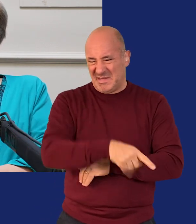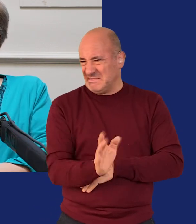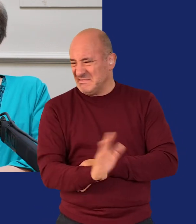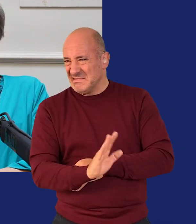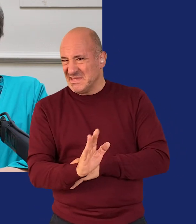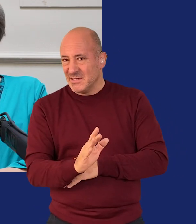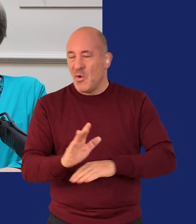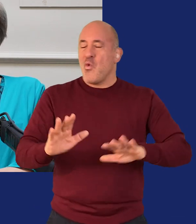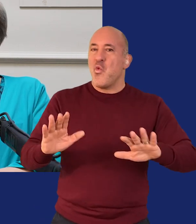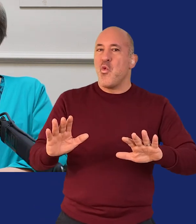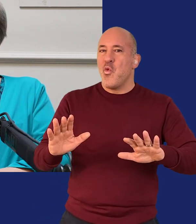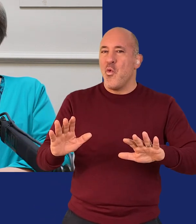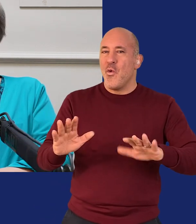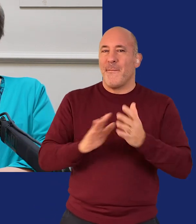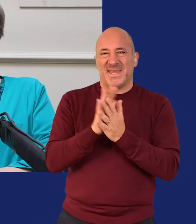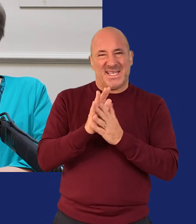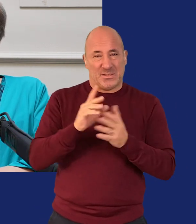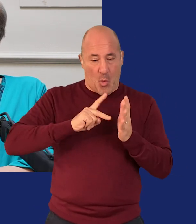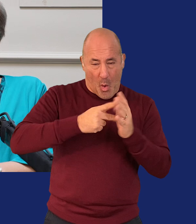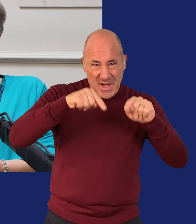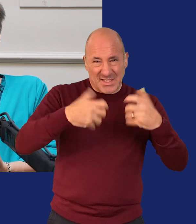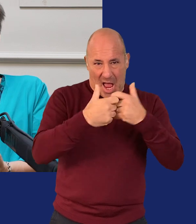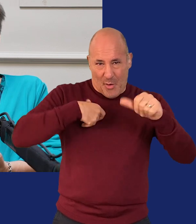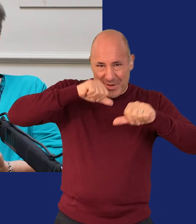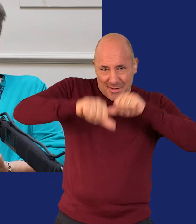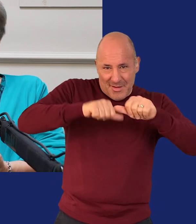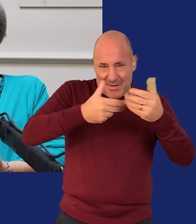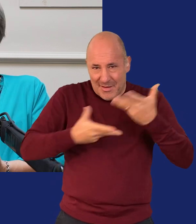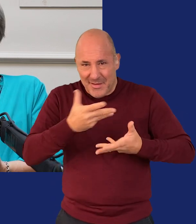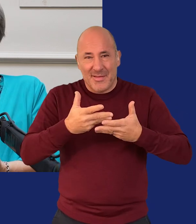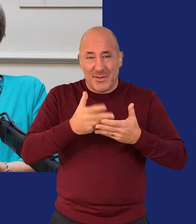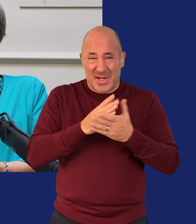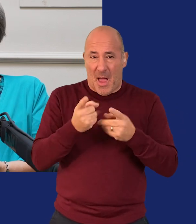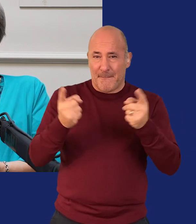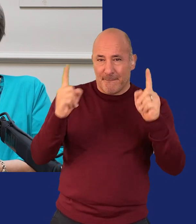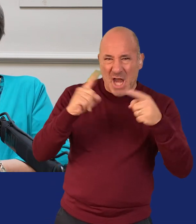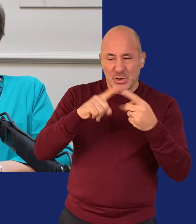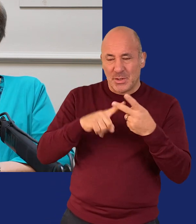For me, it's about the culture of the organisation. And that comes down to things like managers, how managers treat people.